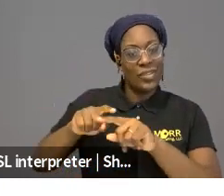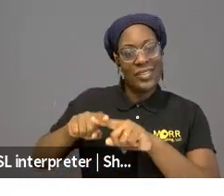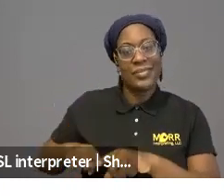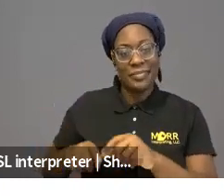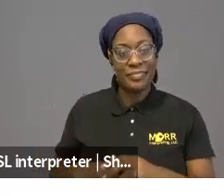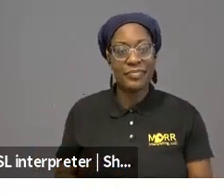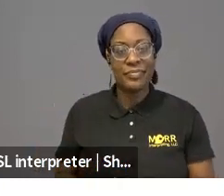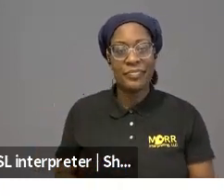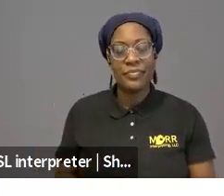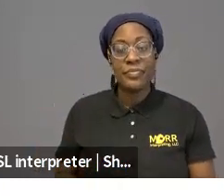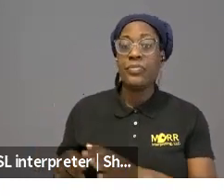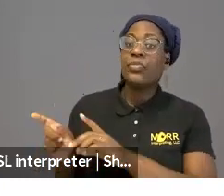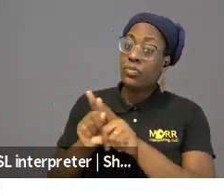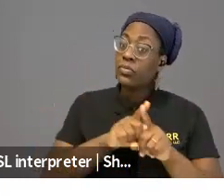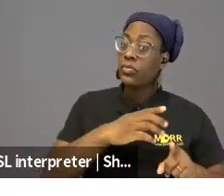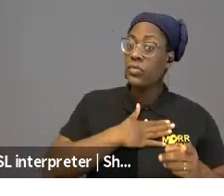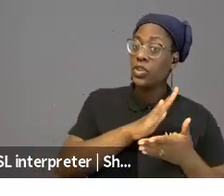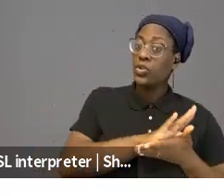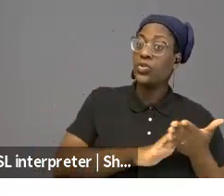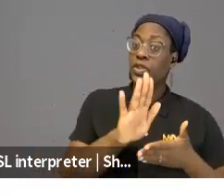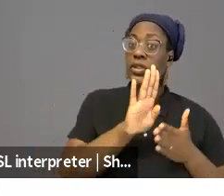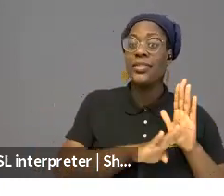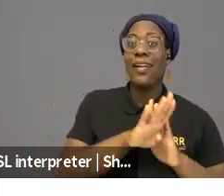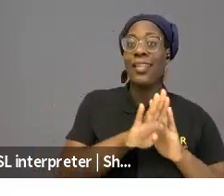and Elle and I are both on it, and we are hoping that this means that